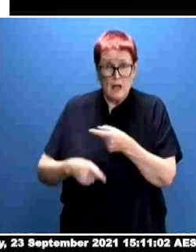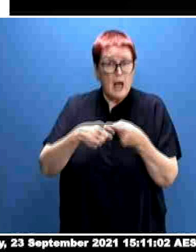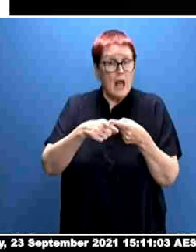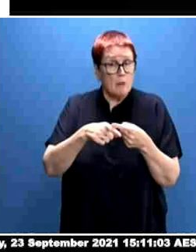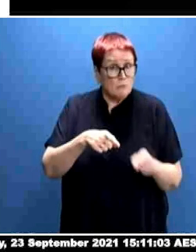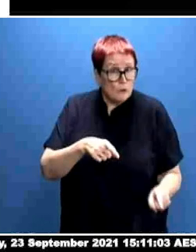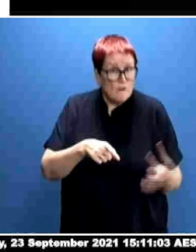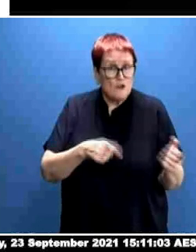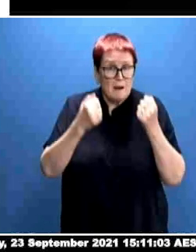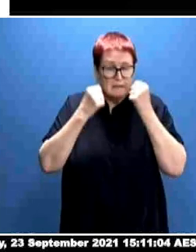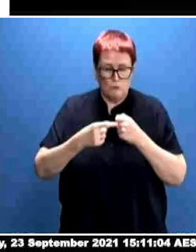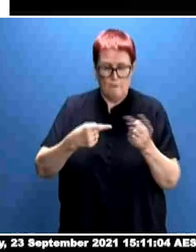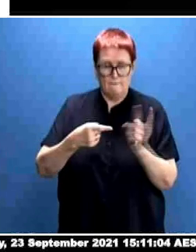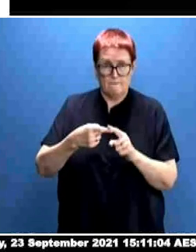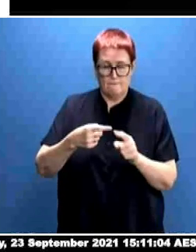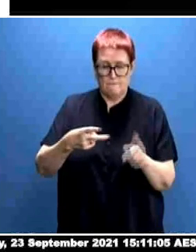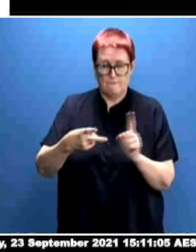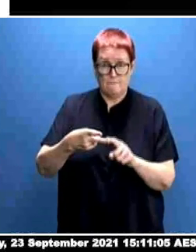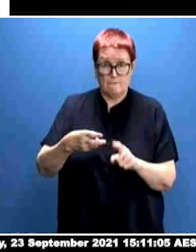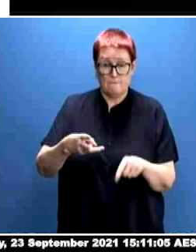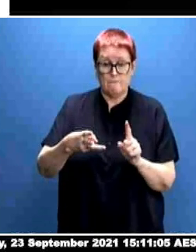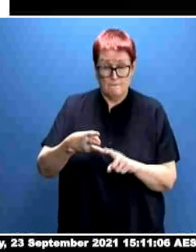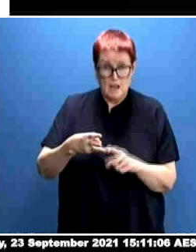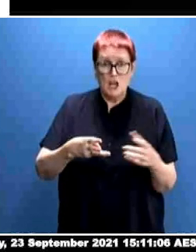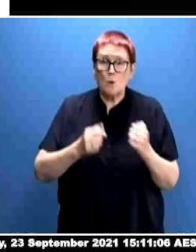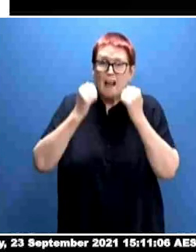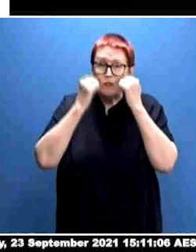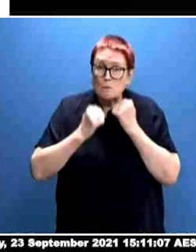(1) placement in Safe Care is in the child's best interests